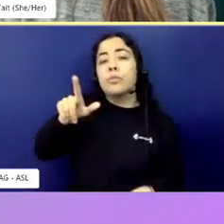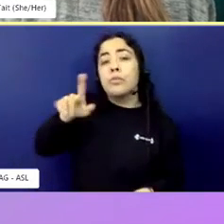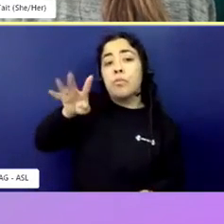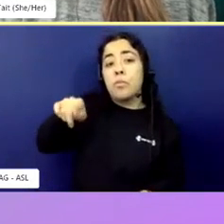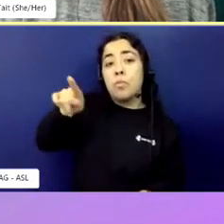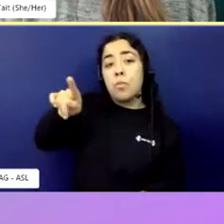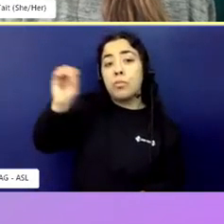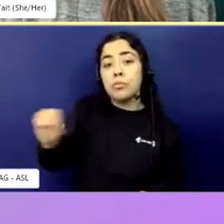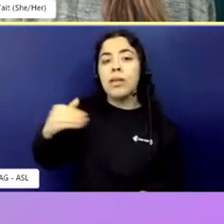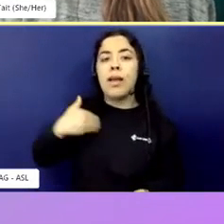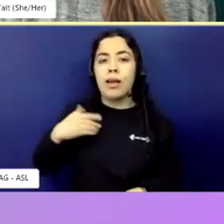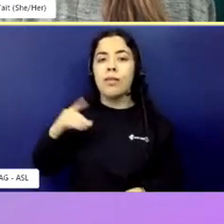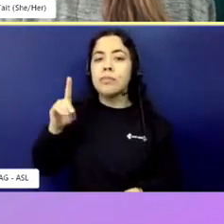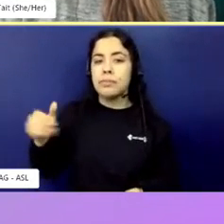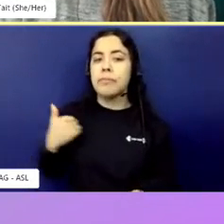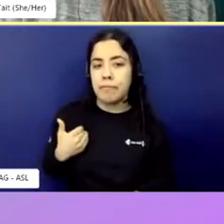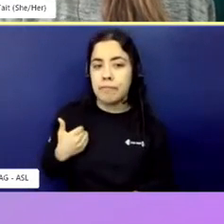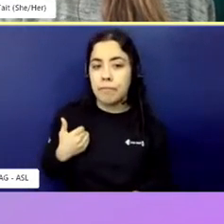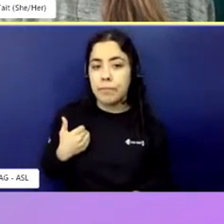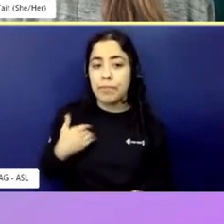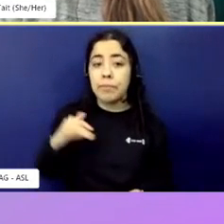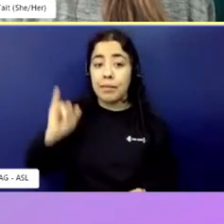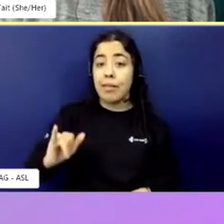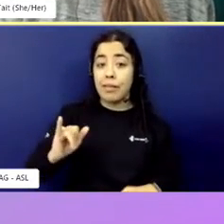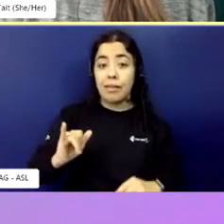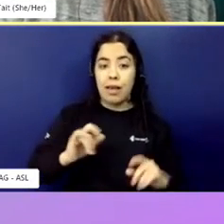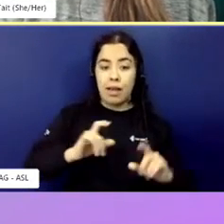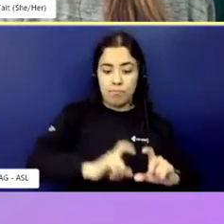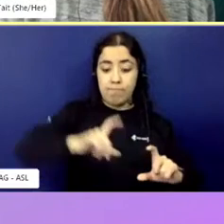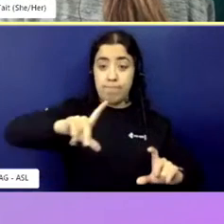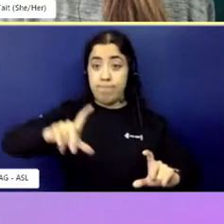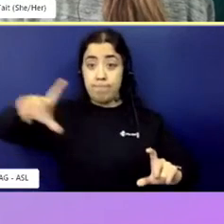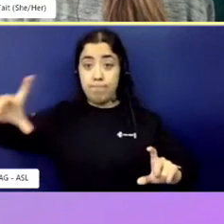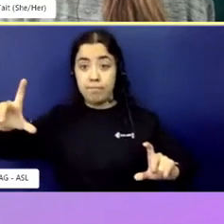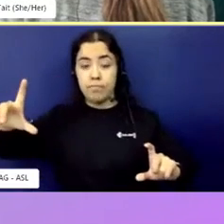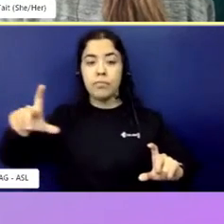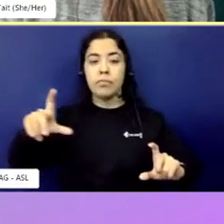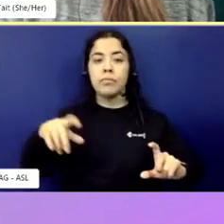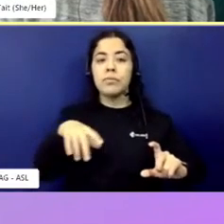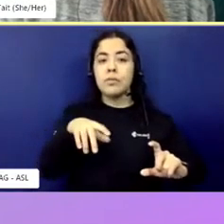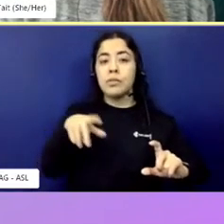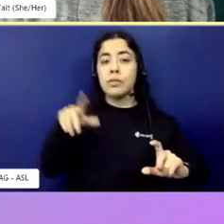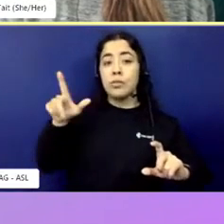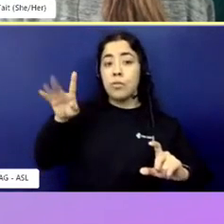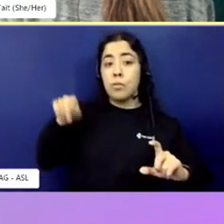respondents report having a disability.